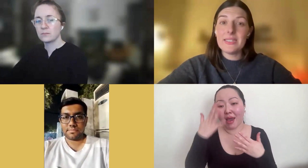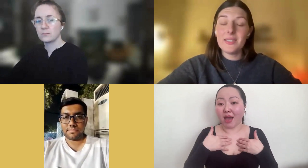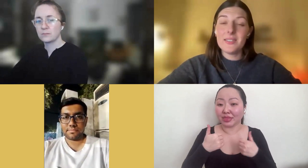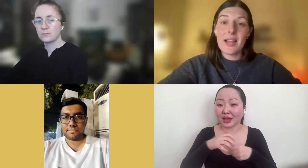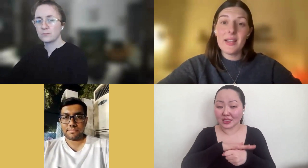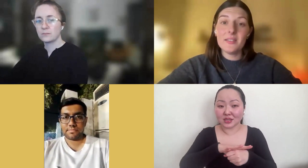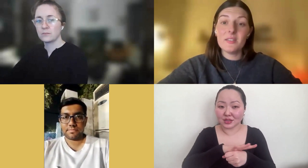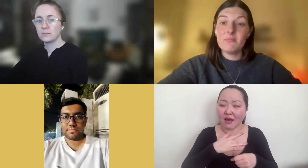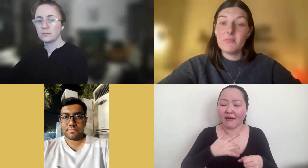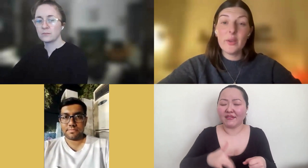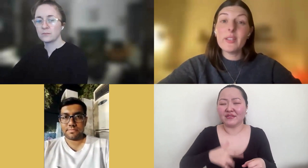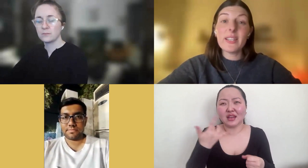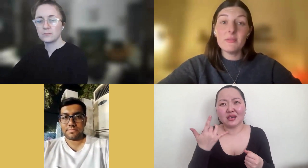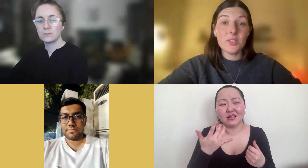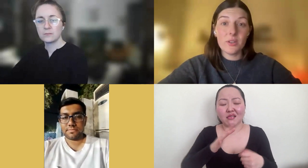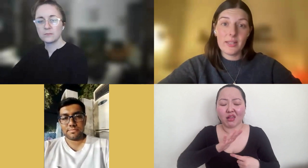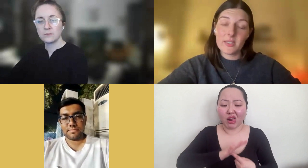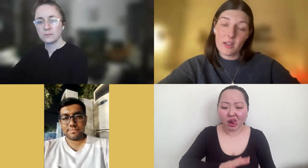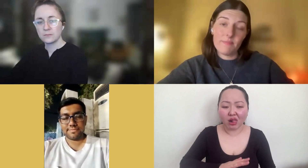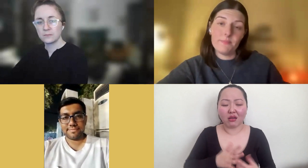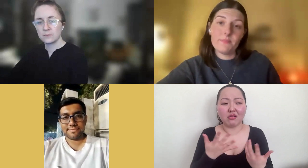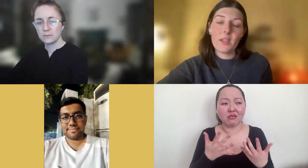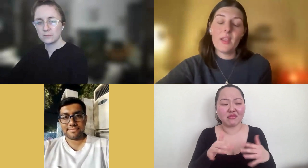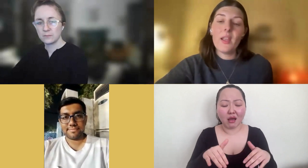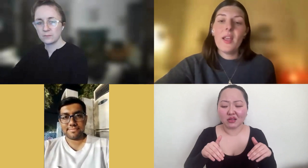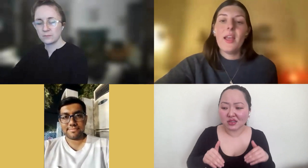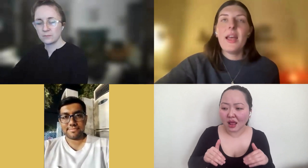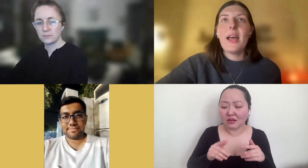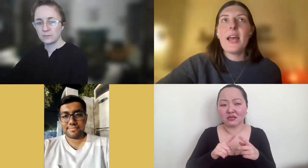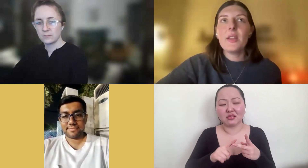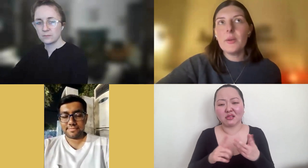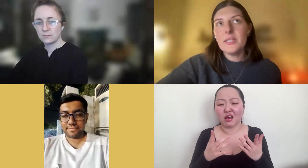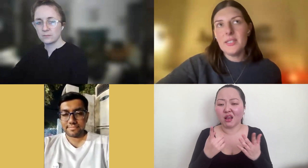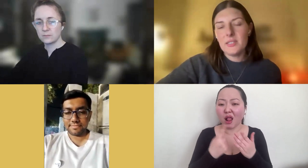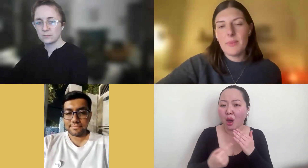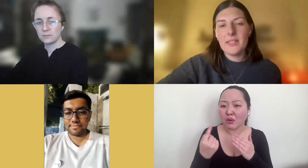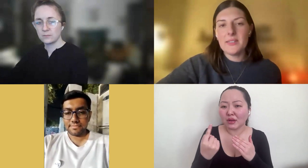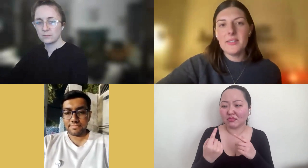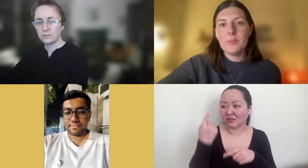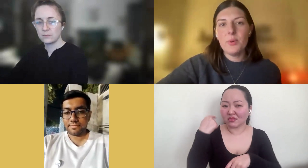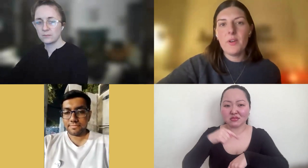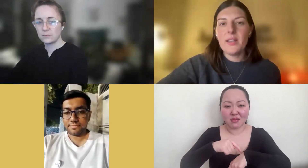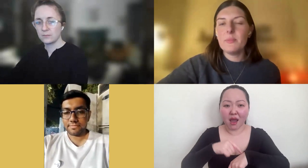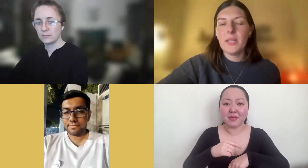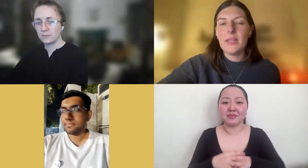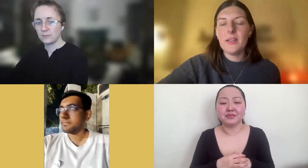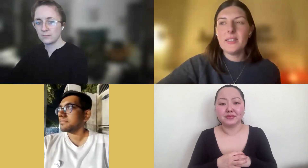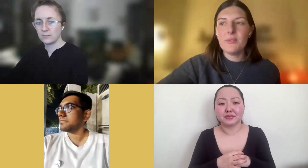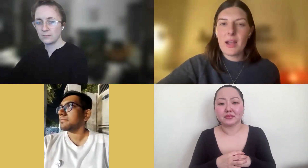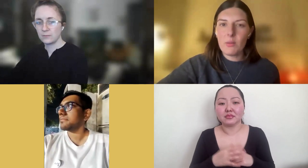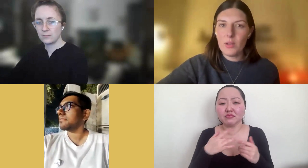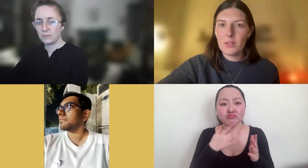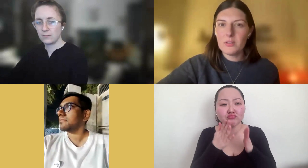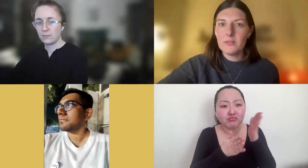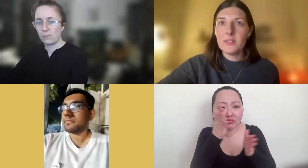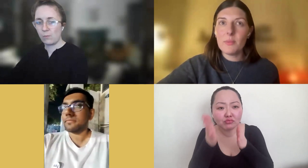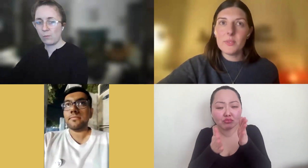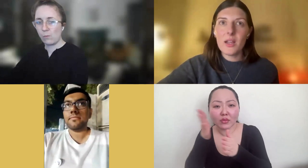isolated and lonely during that time. Going to these spaces provided me a different outlook,